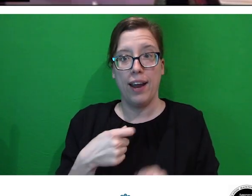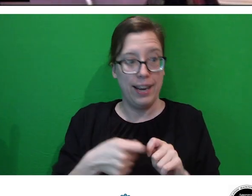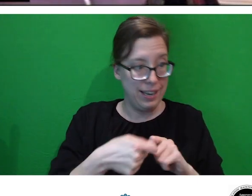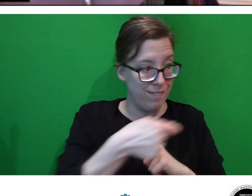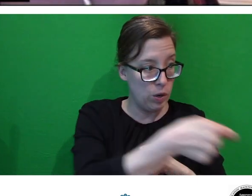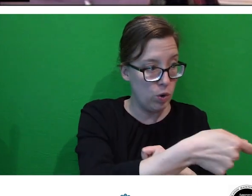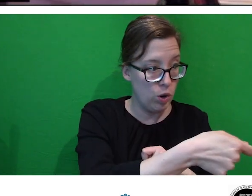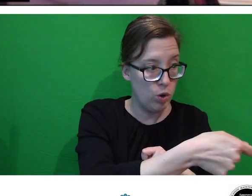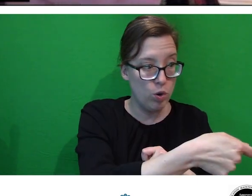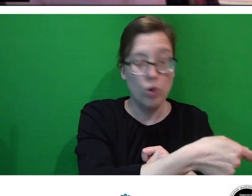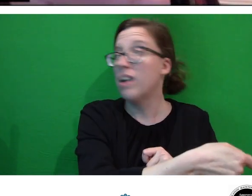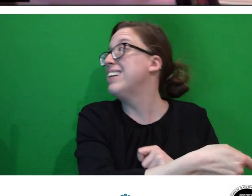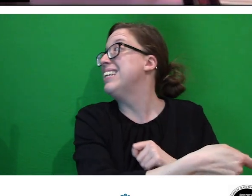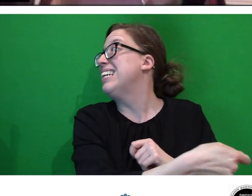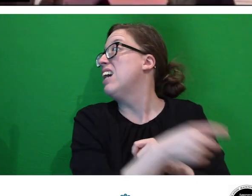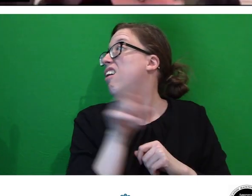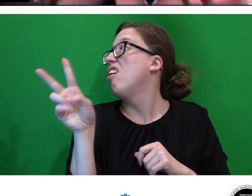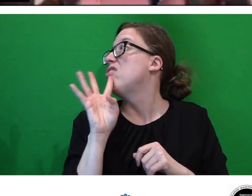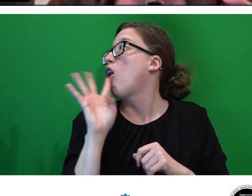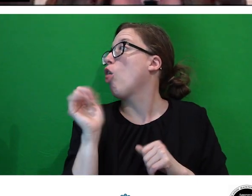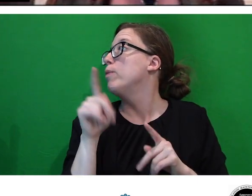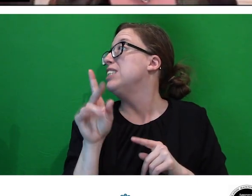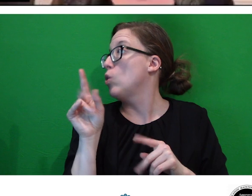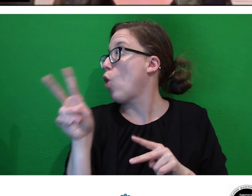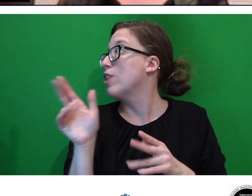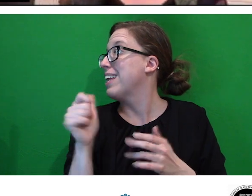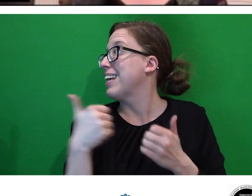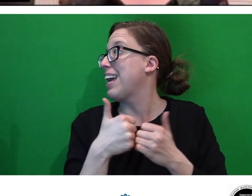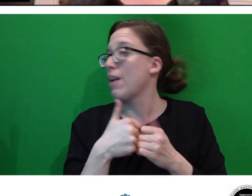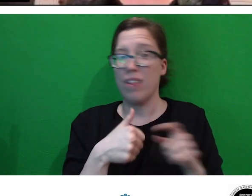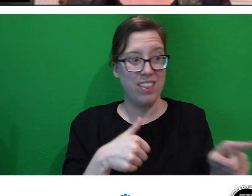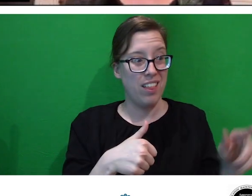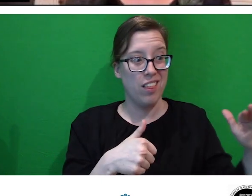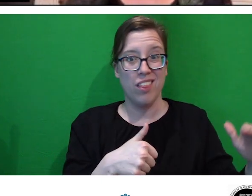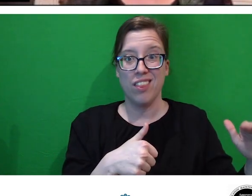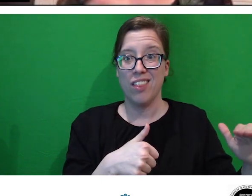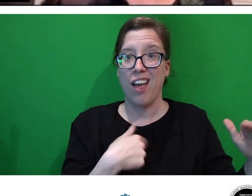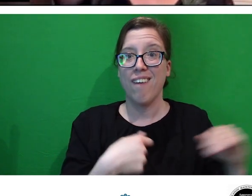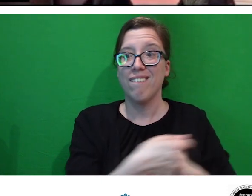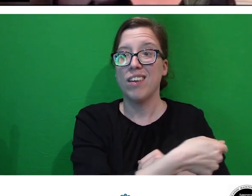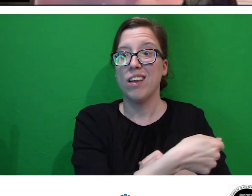"Did you watch the game?" No, because when I give her